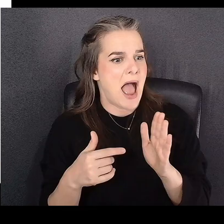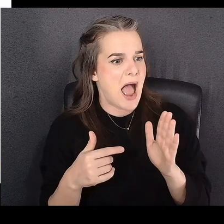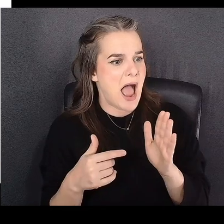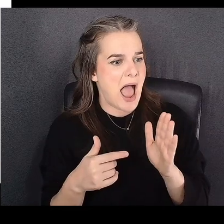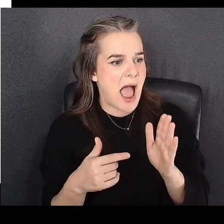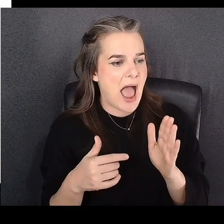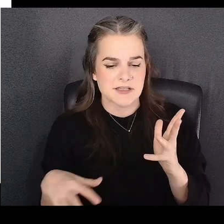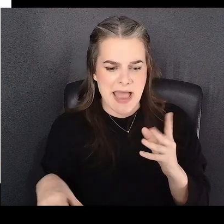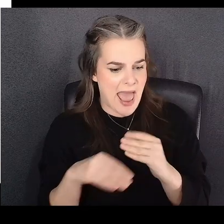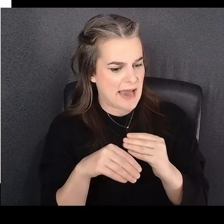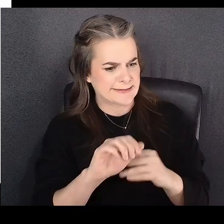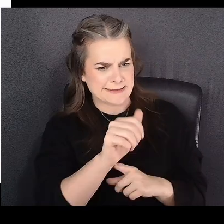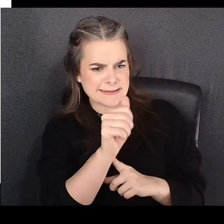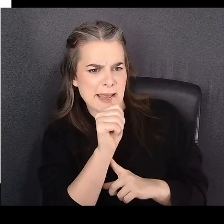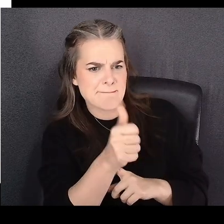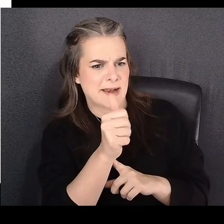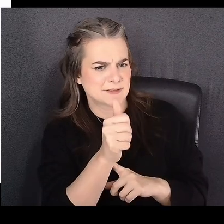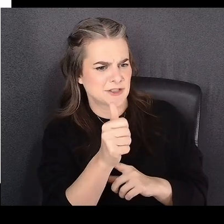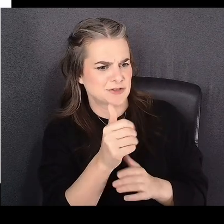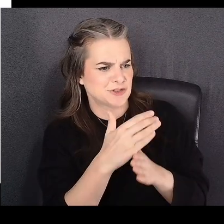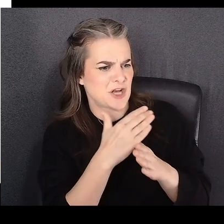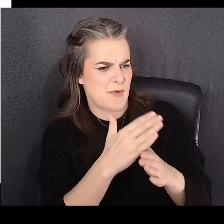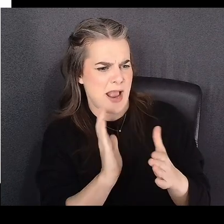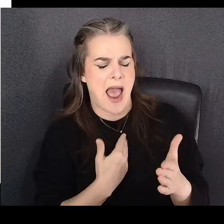our expertise or what we're passionate about that